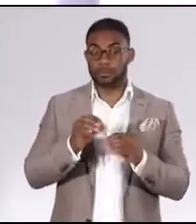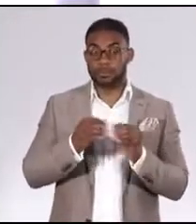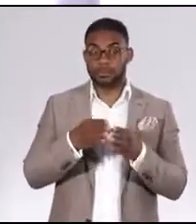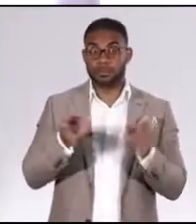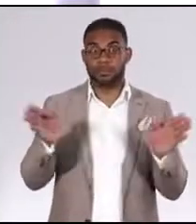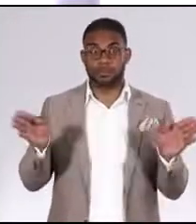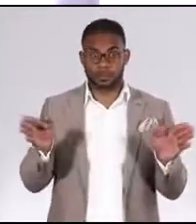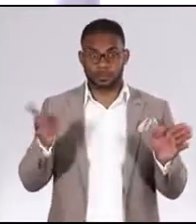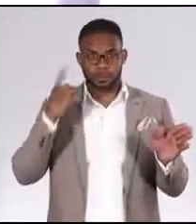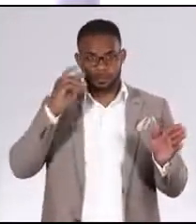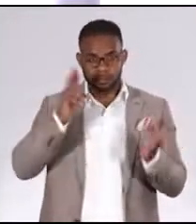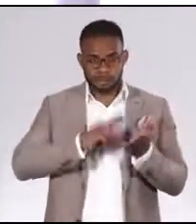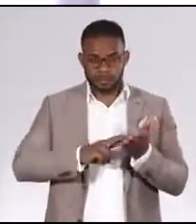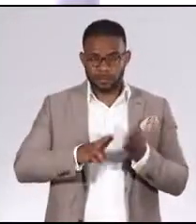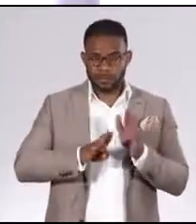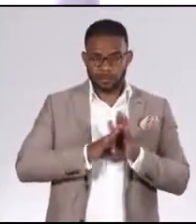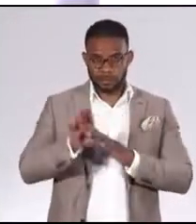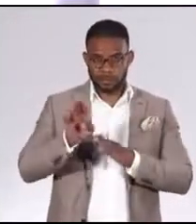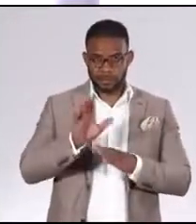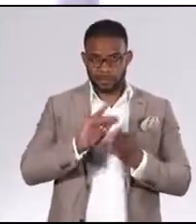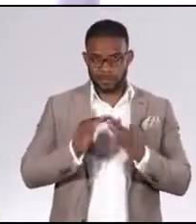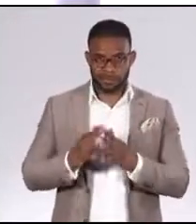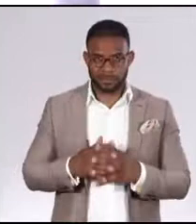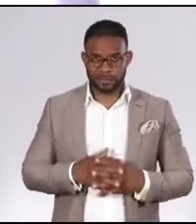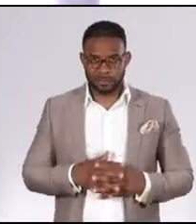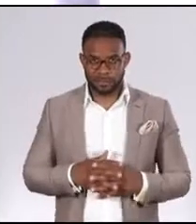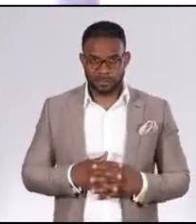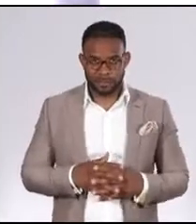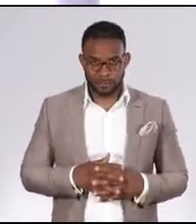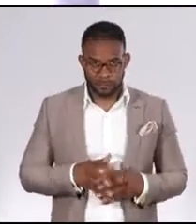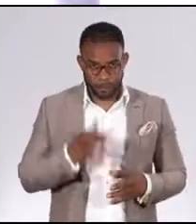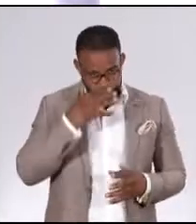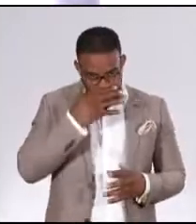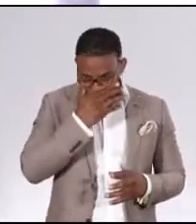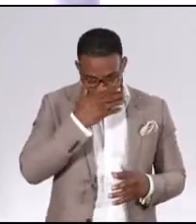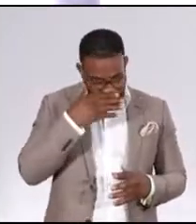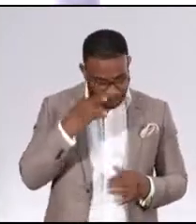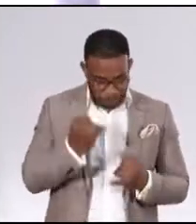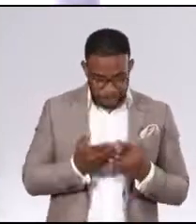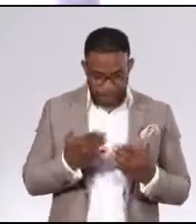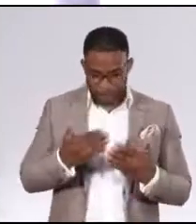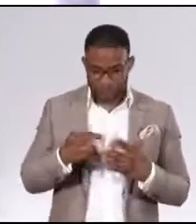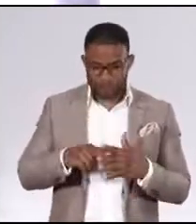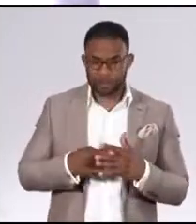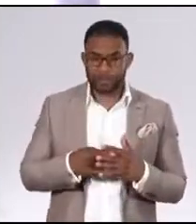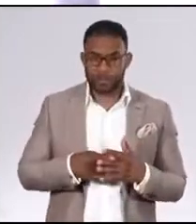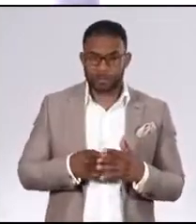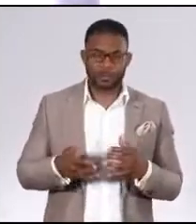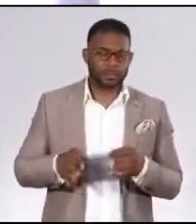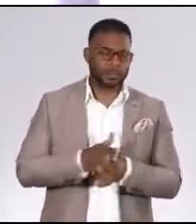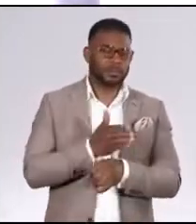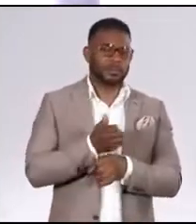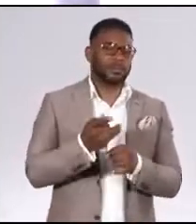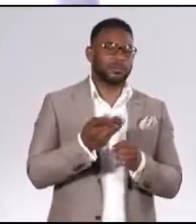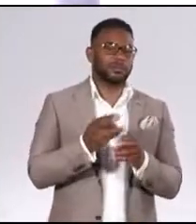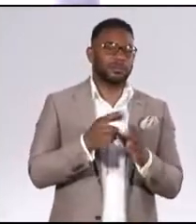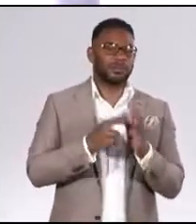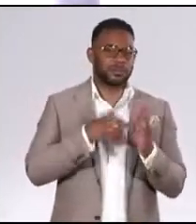for the research and development community. One last thing before we get started is to cover a few ground rules for today's discussion.